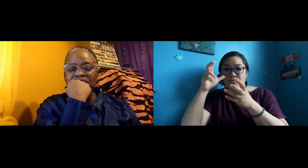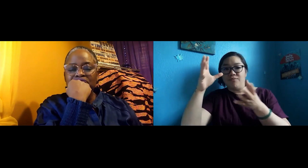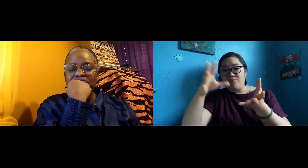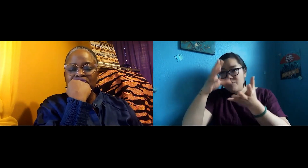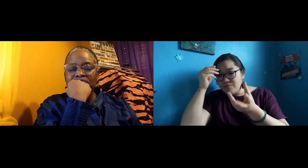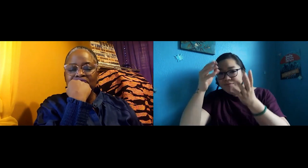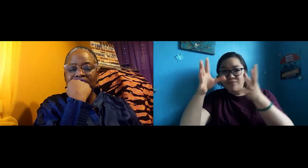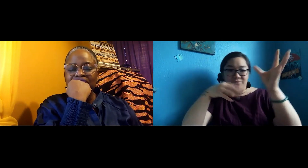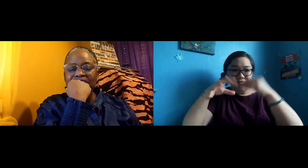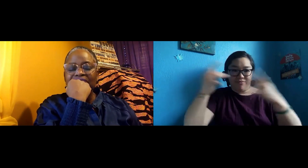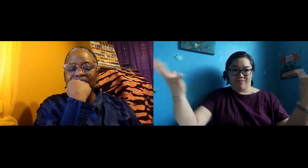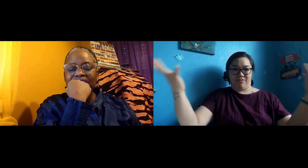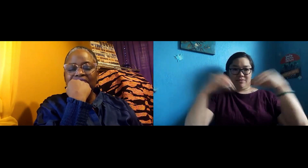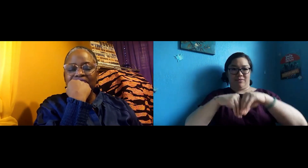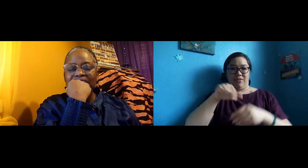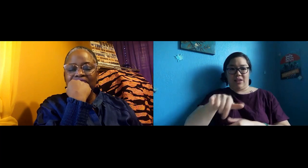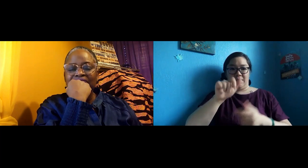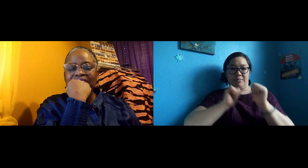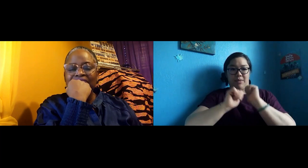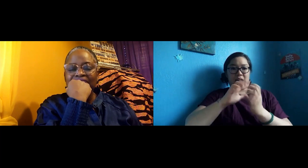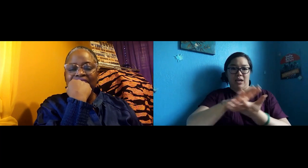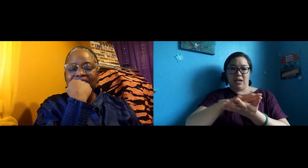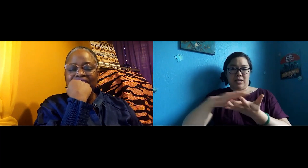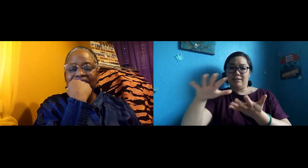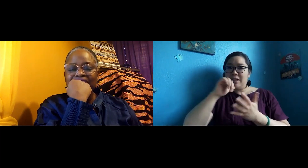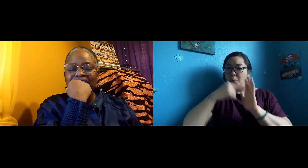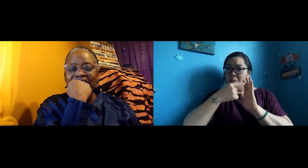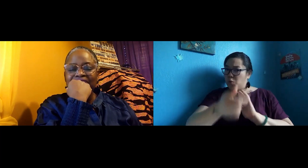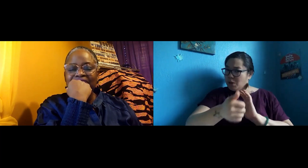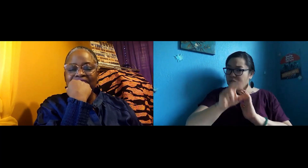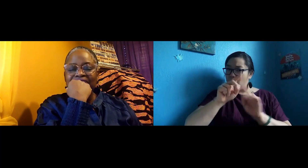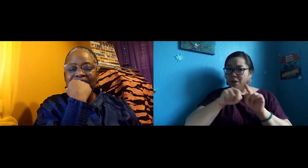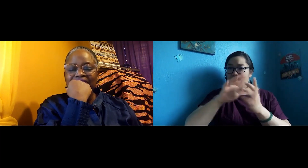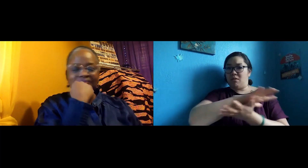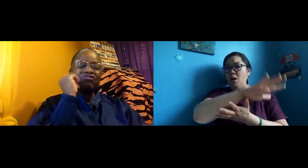creating that piece, you absorb content from the world around you, that it's not focused solely on